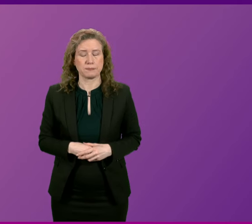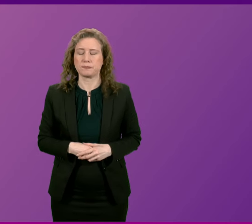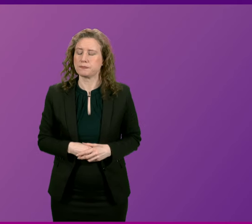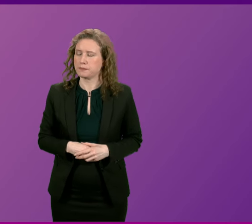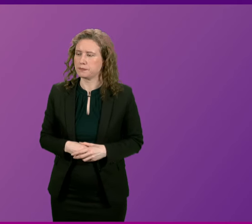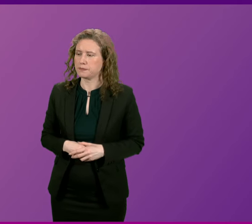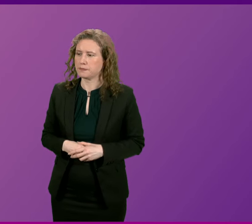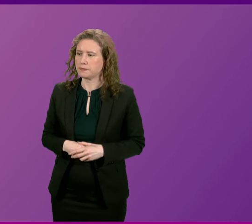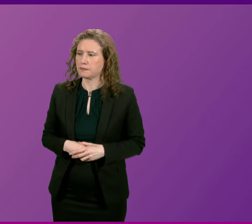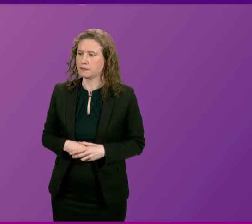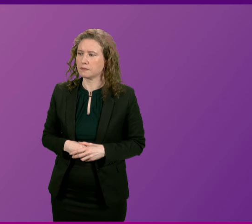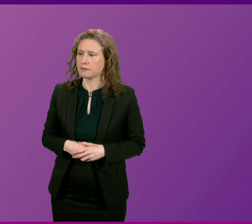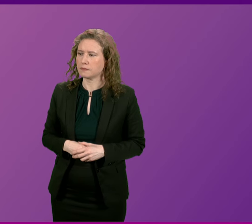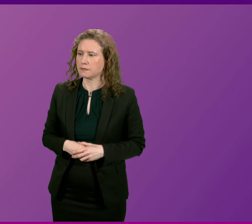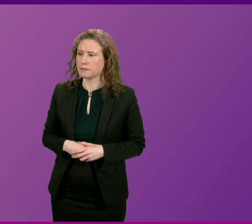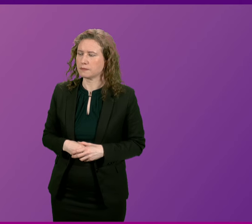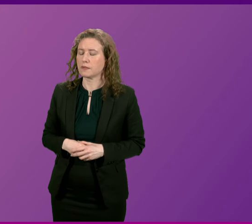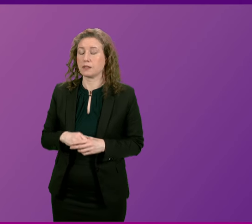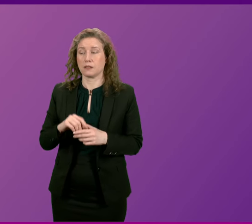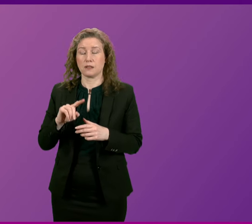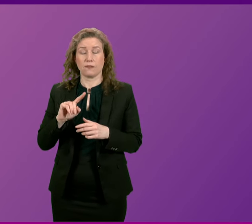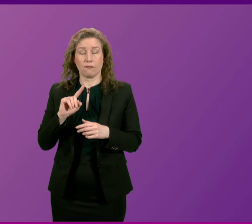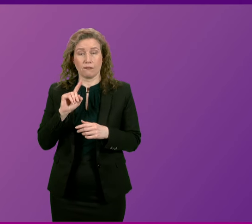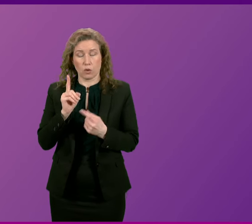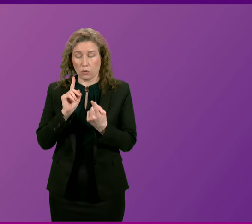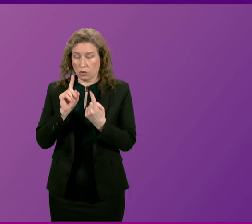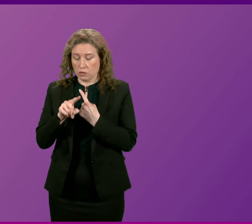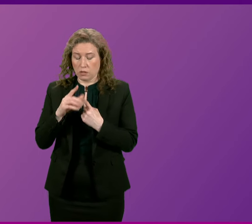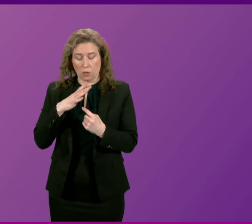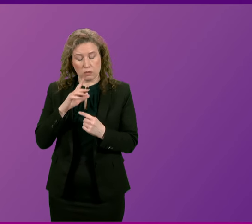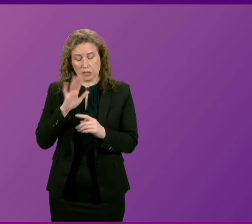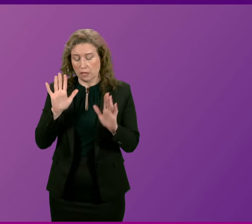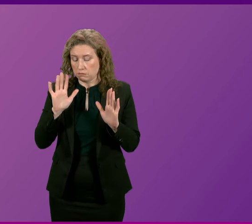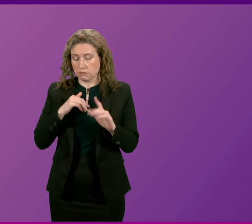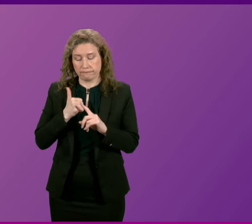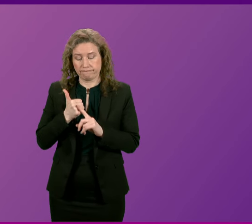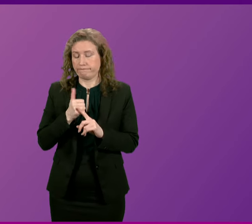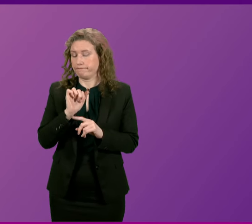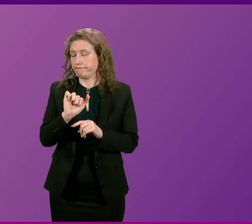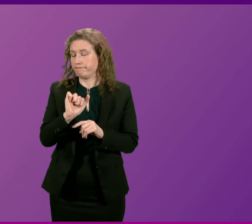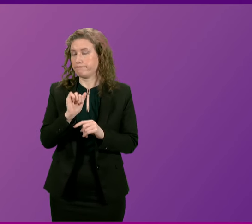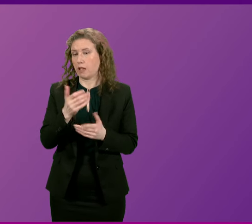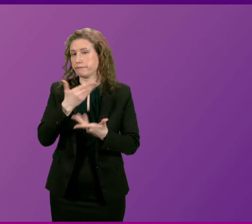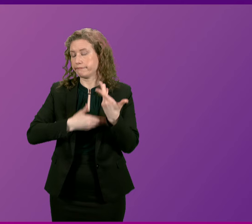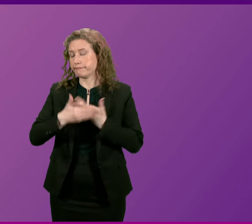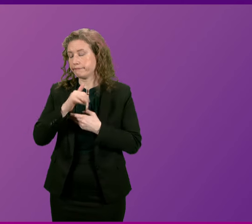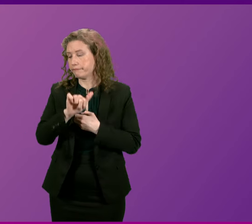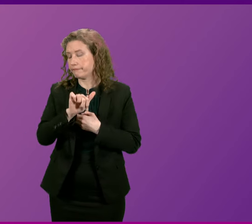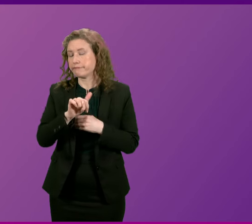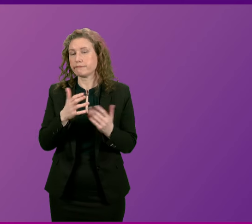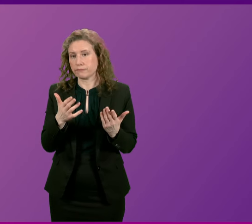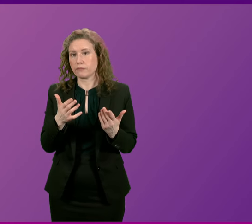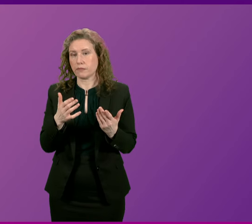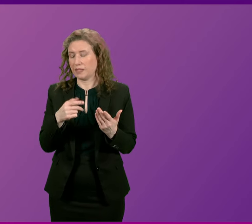I associate myself directly with the comments that Mr Greene has made about the tragedy of